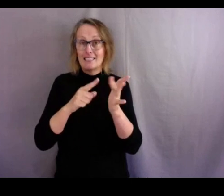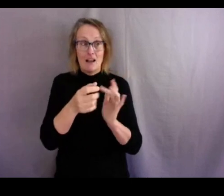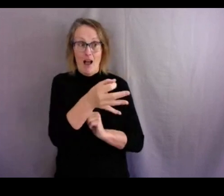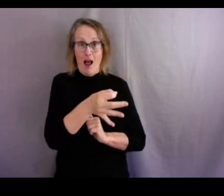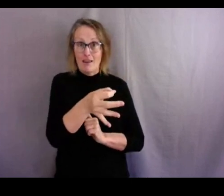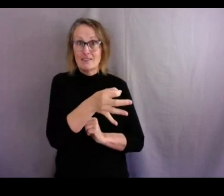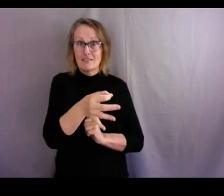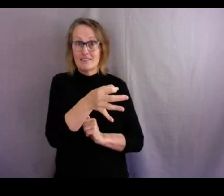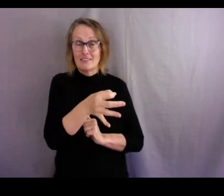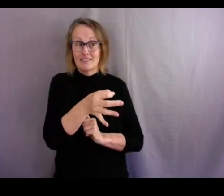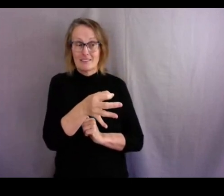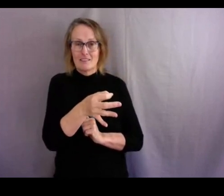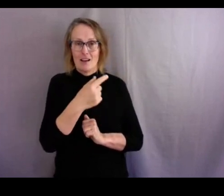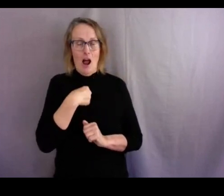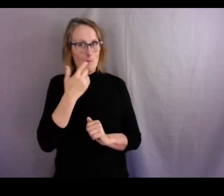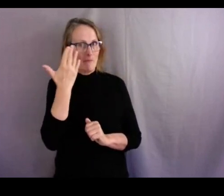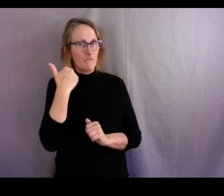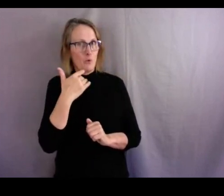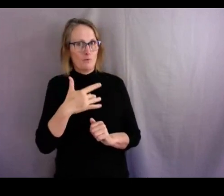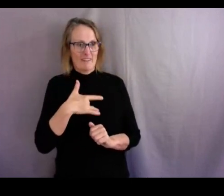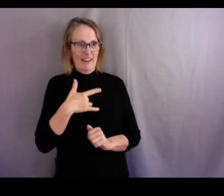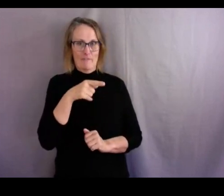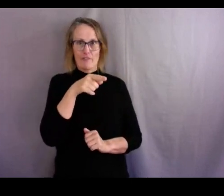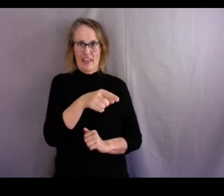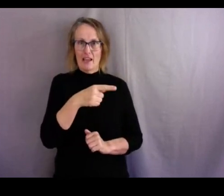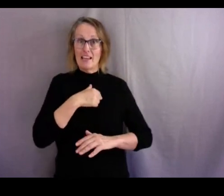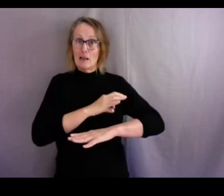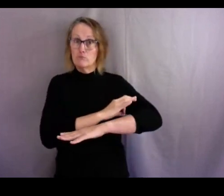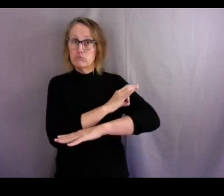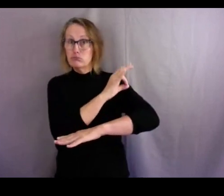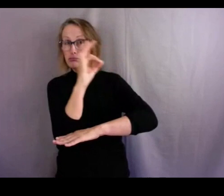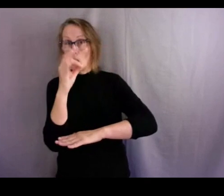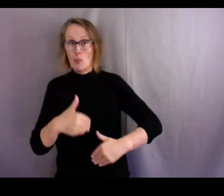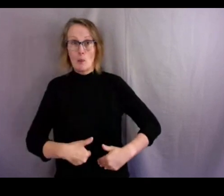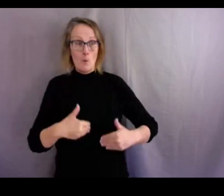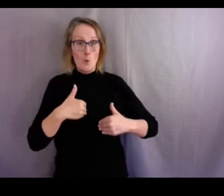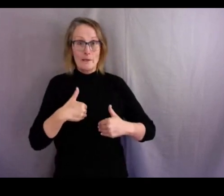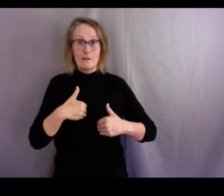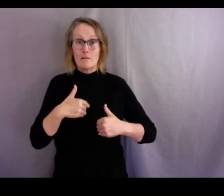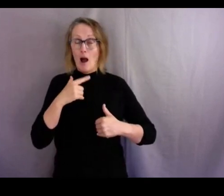I quite often had coffee with people and walked down to the beach, and quite often there were young men